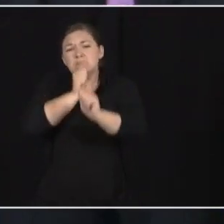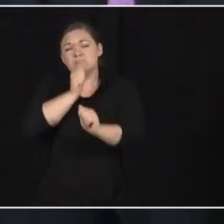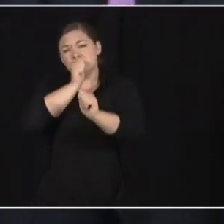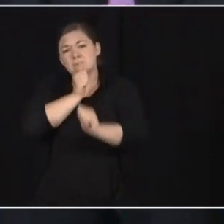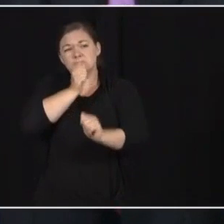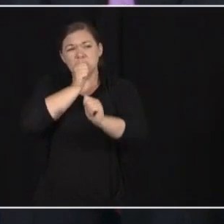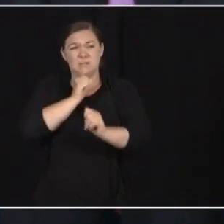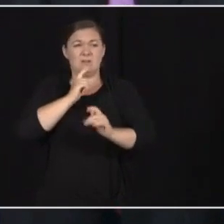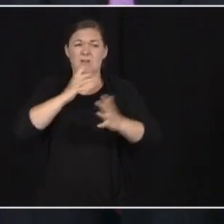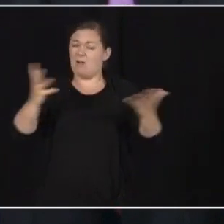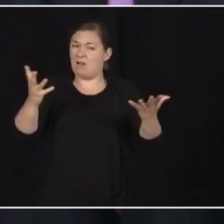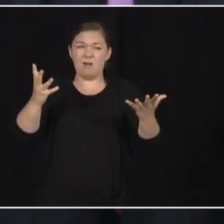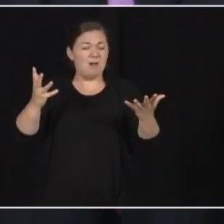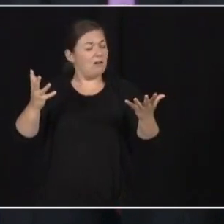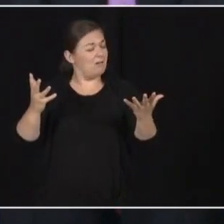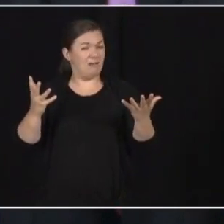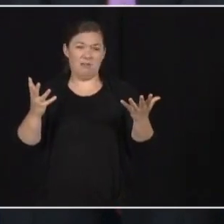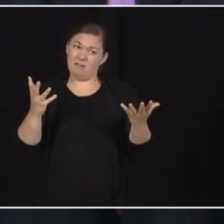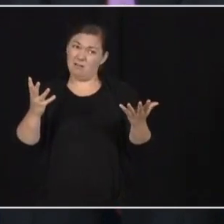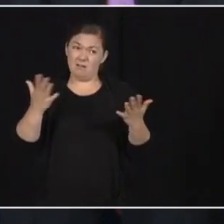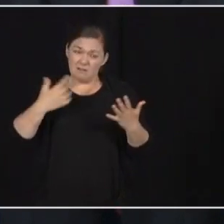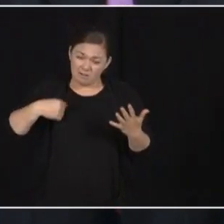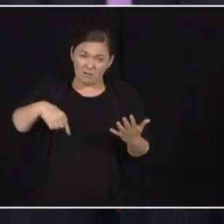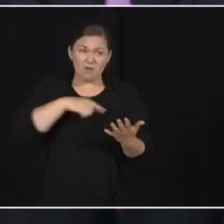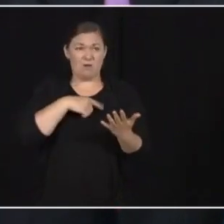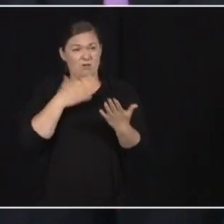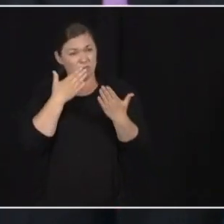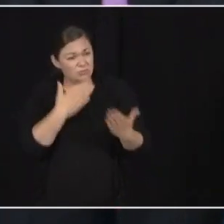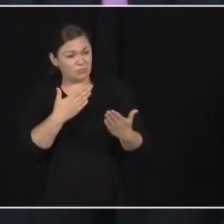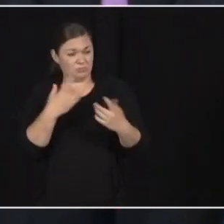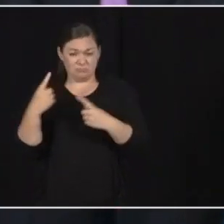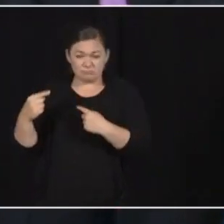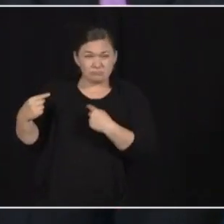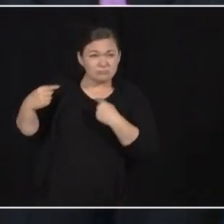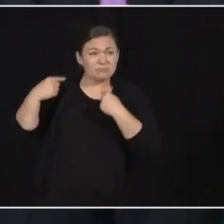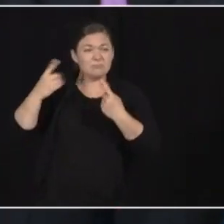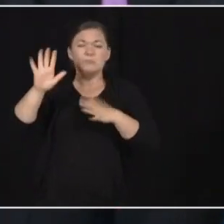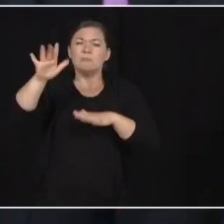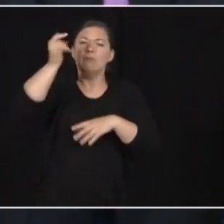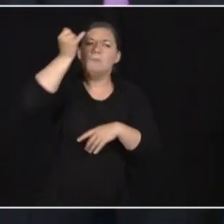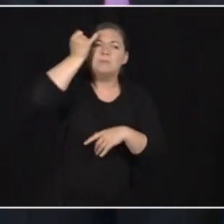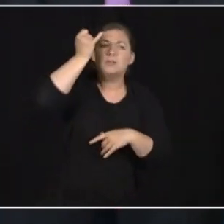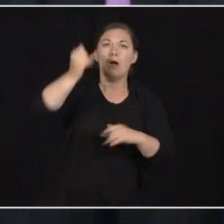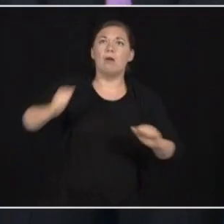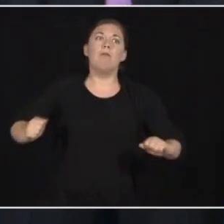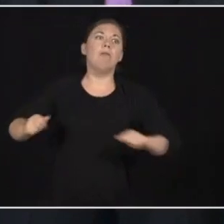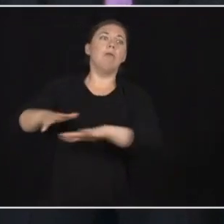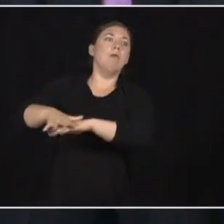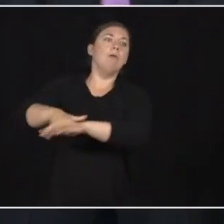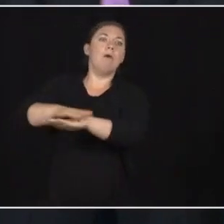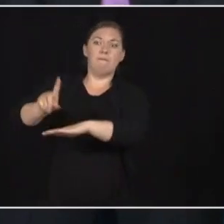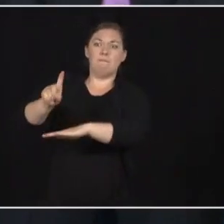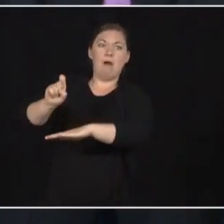not worth it. Just hang in there for a little bit longer. We are doing such a great job.